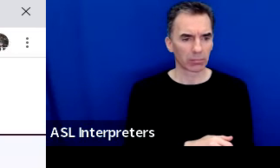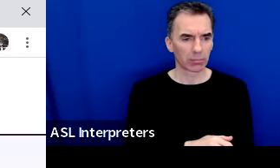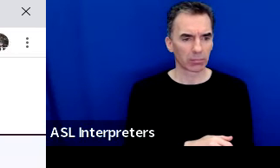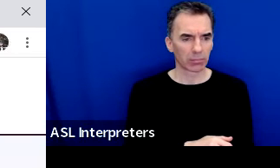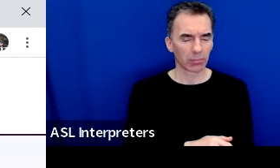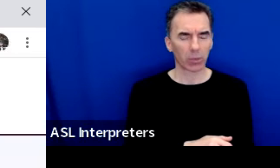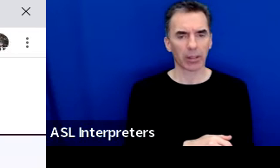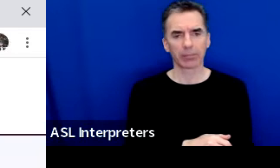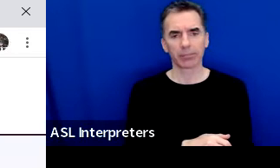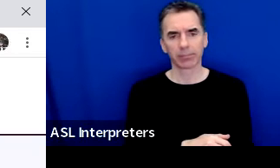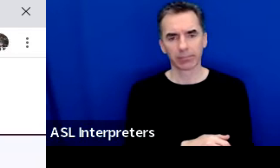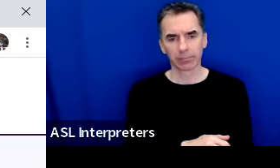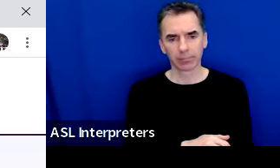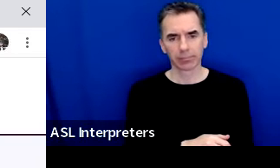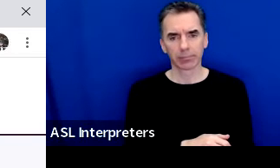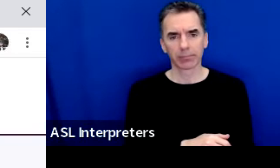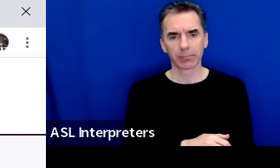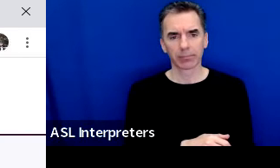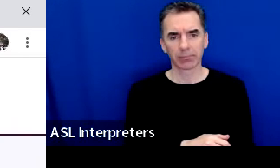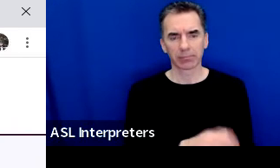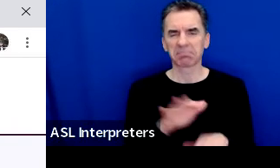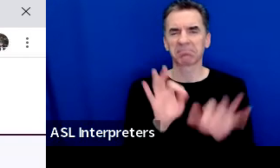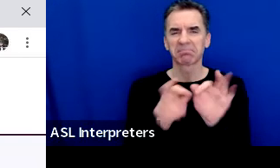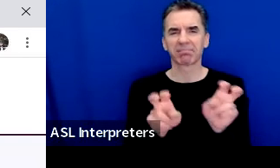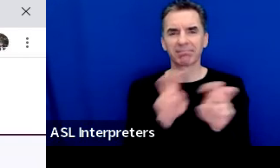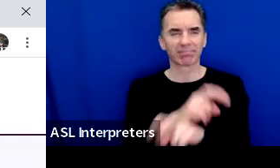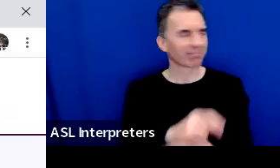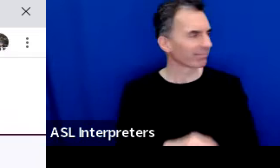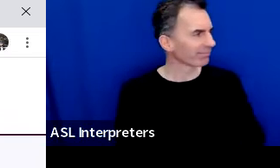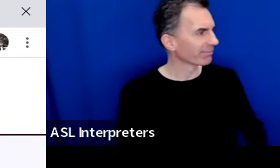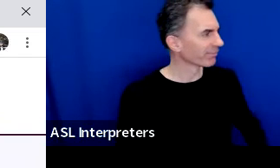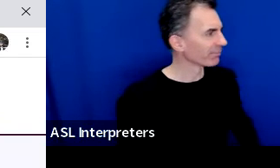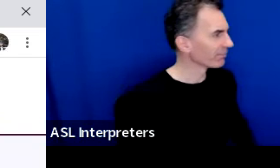And again, again, I don't know what I'm getting into, so. Yeah, that's about right.